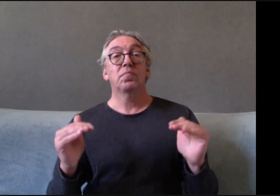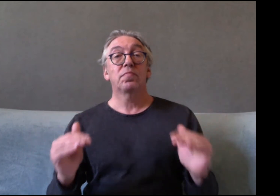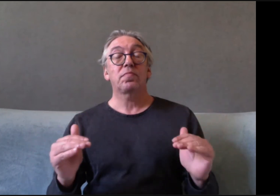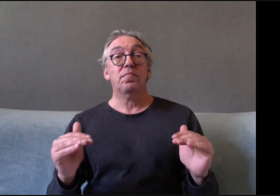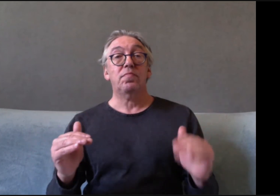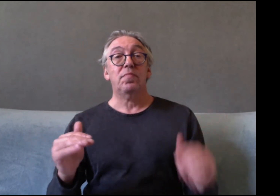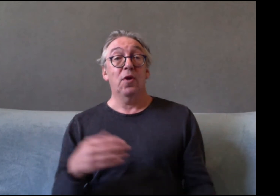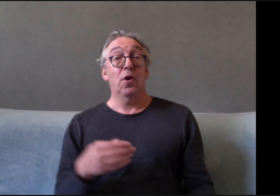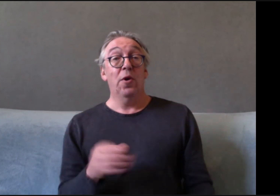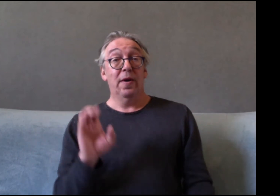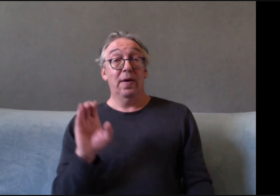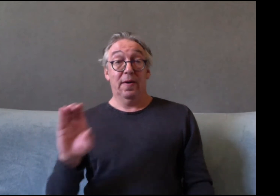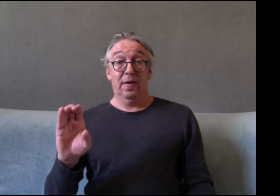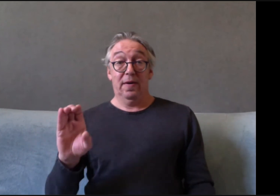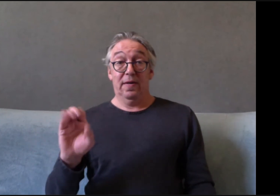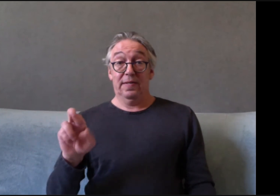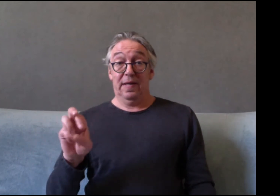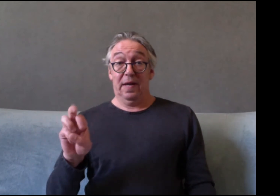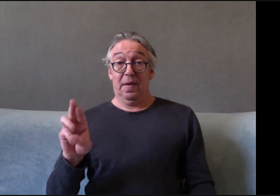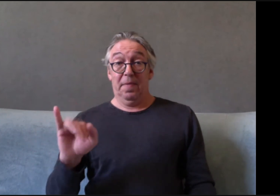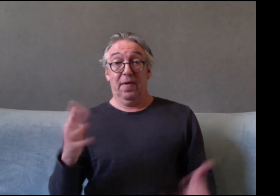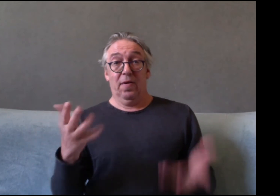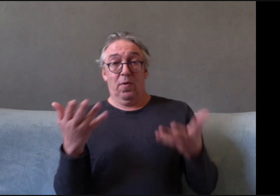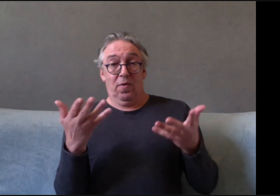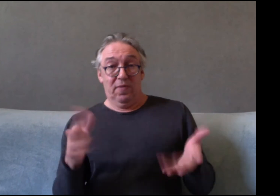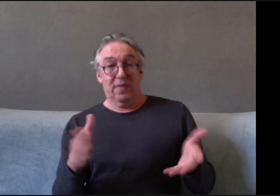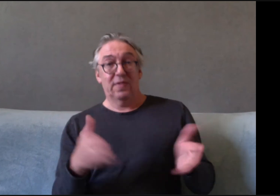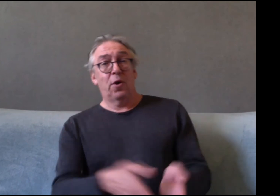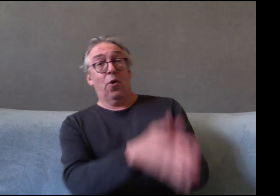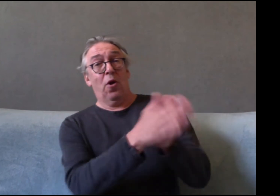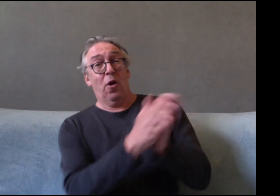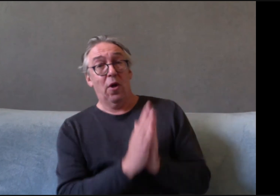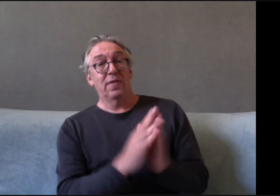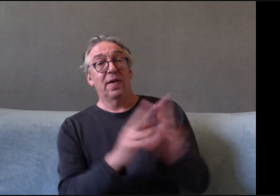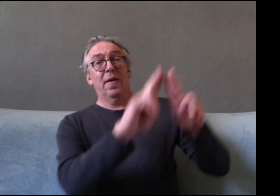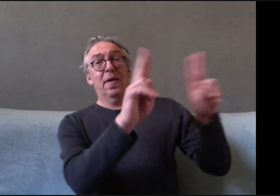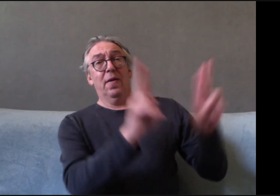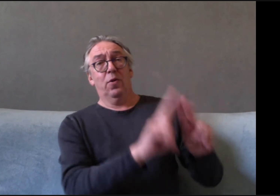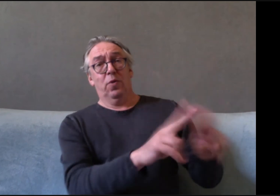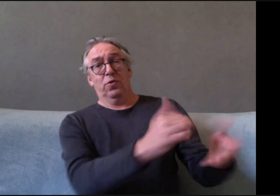We were trying to connect with World Health Organization,